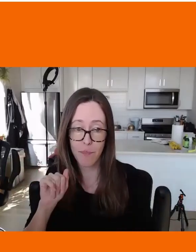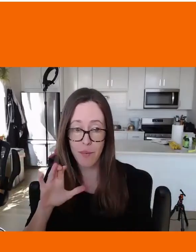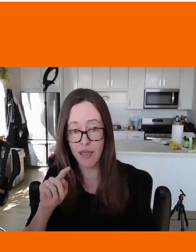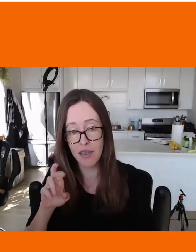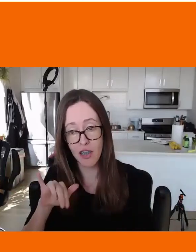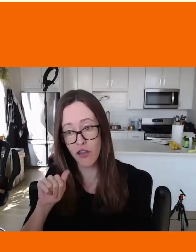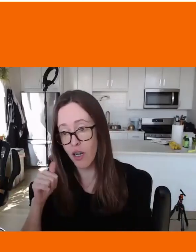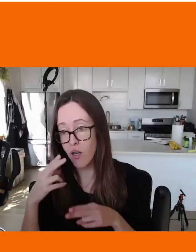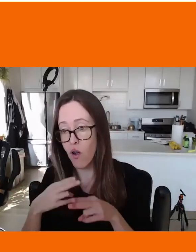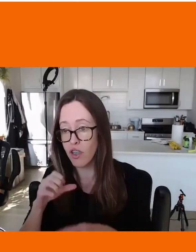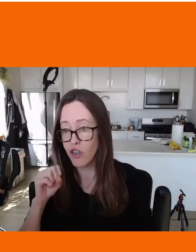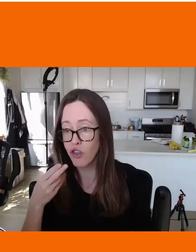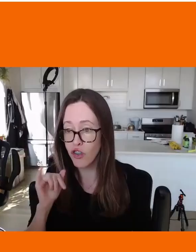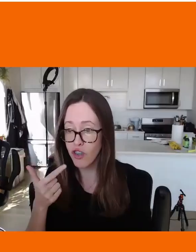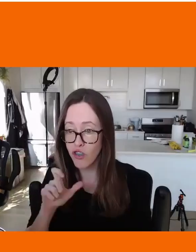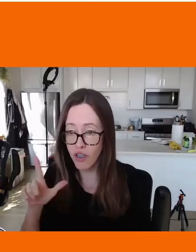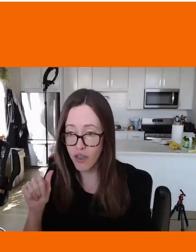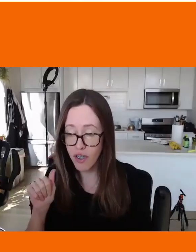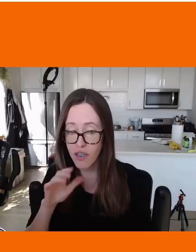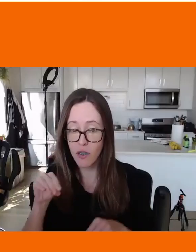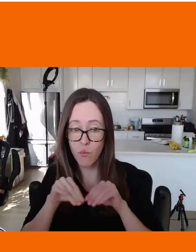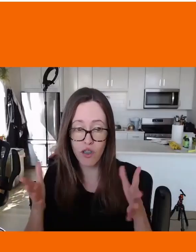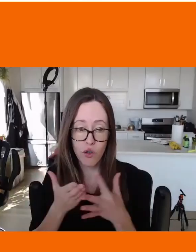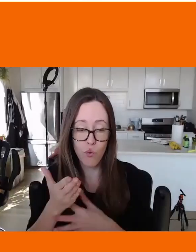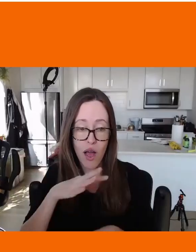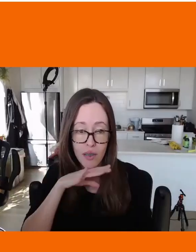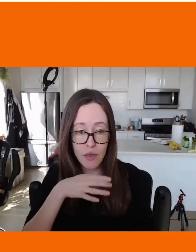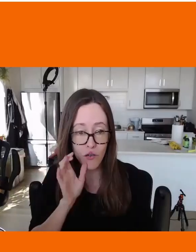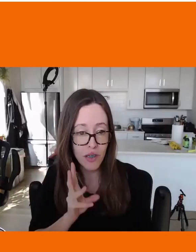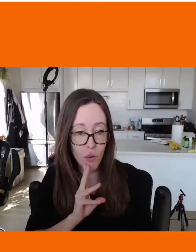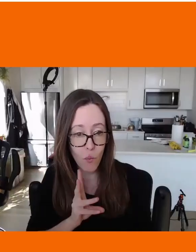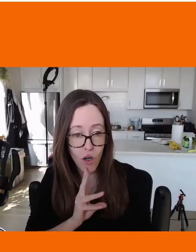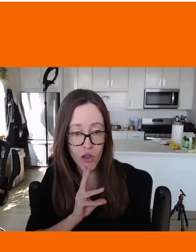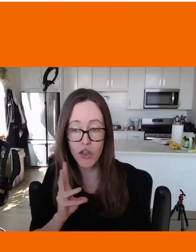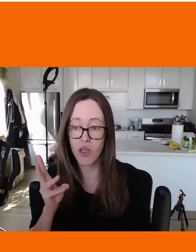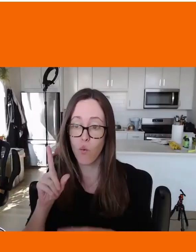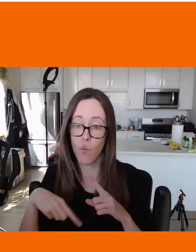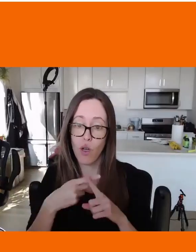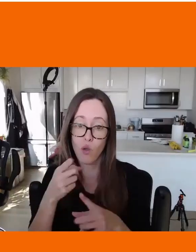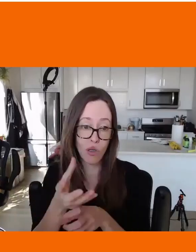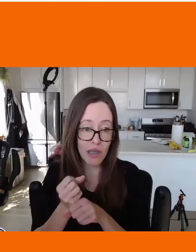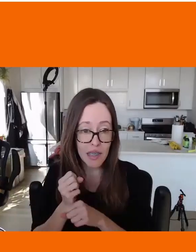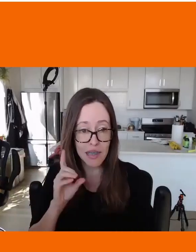dysentery. Dysentery is caused by a bacteria called shigella, which is spread through contaminated drinking water.